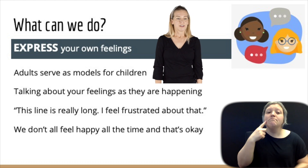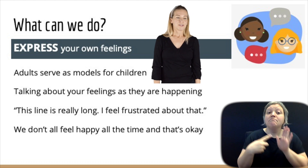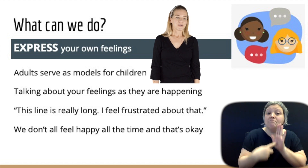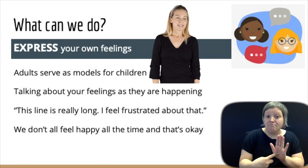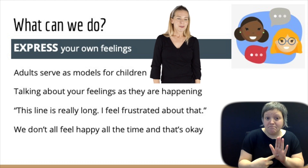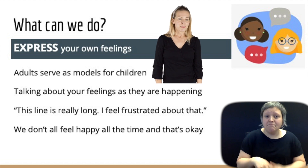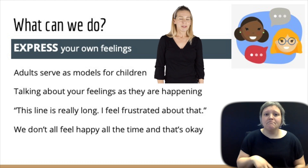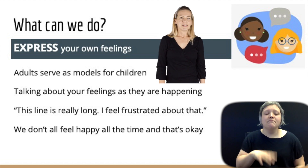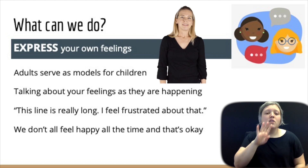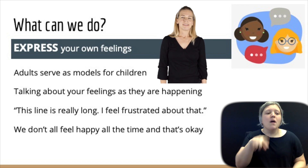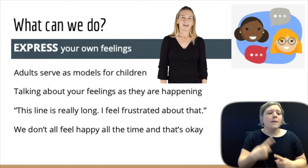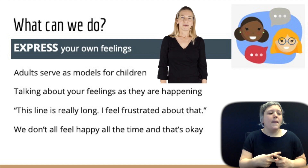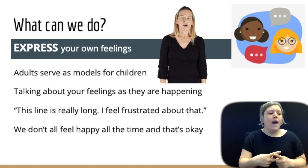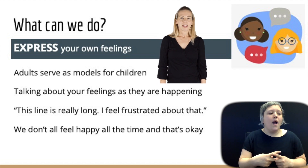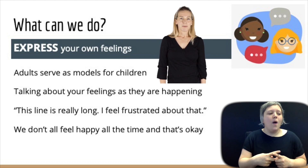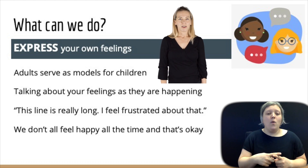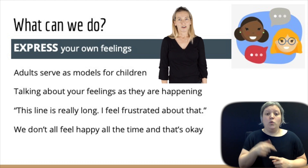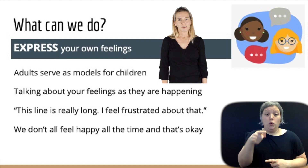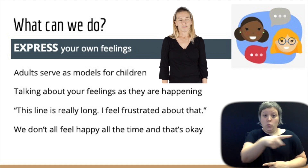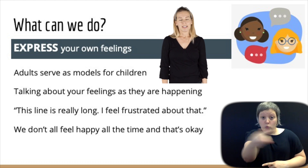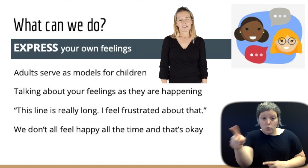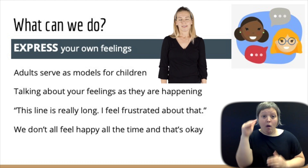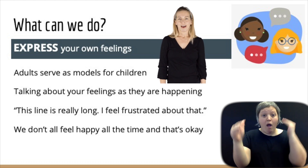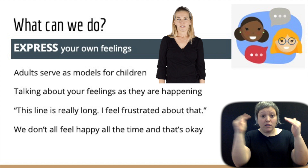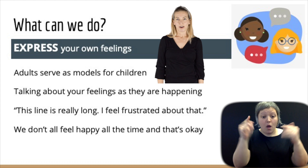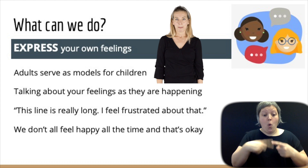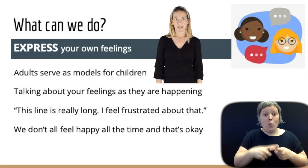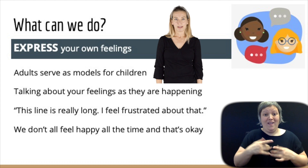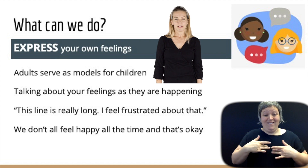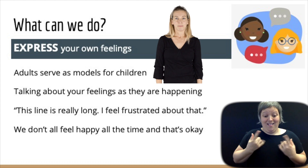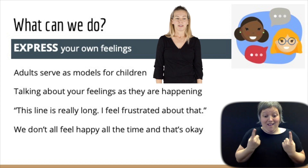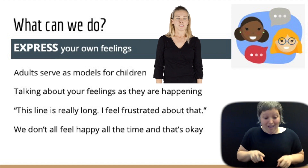An example is talking about your feelings as they're happening.